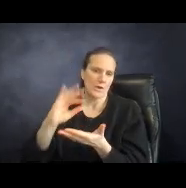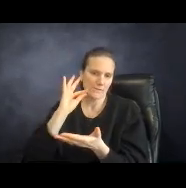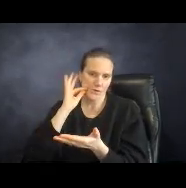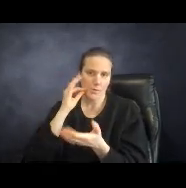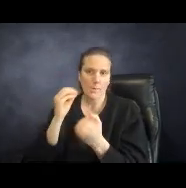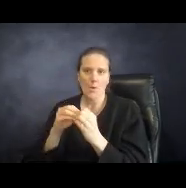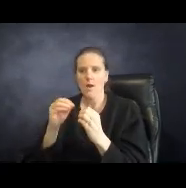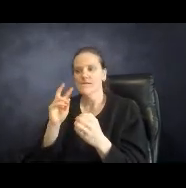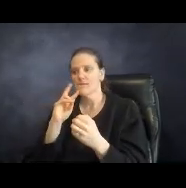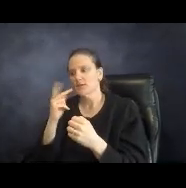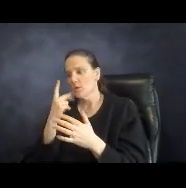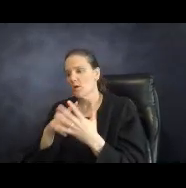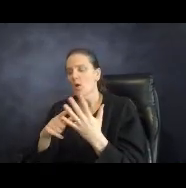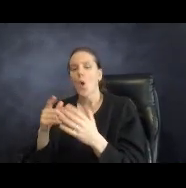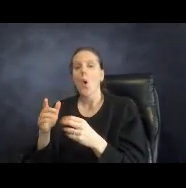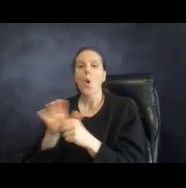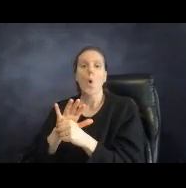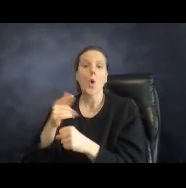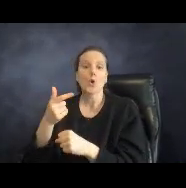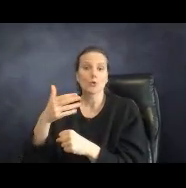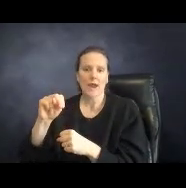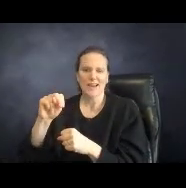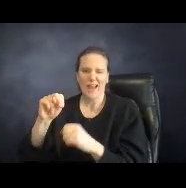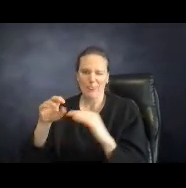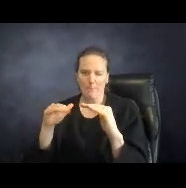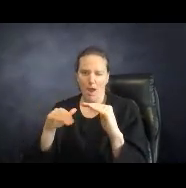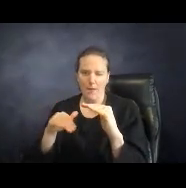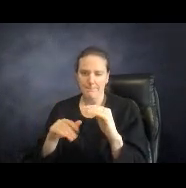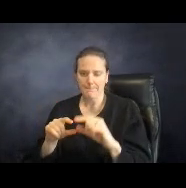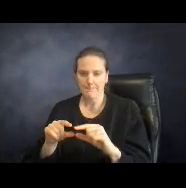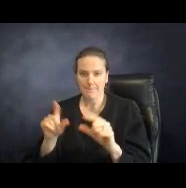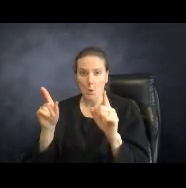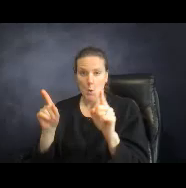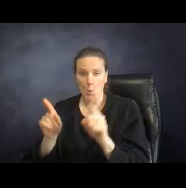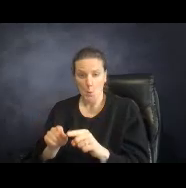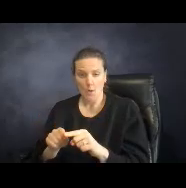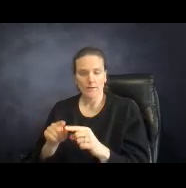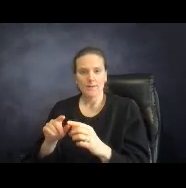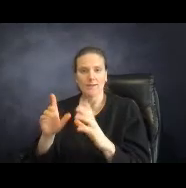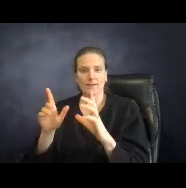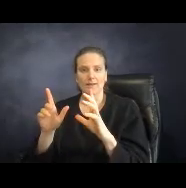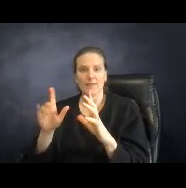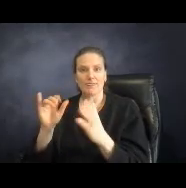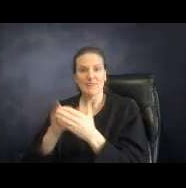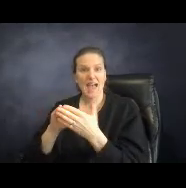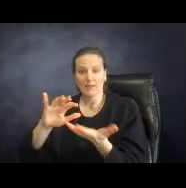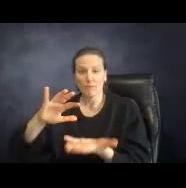And then whole grains are definitely at the bottom. So it's completely flipped, you know, much more